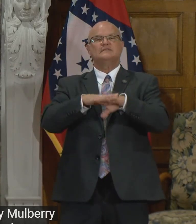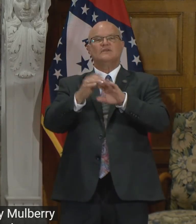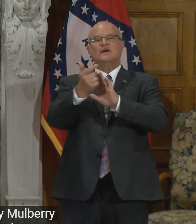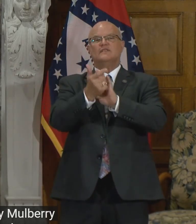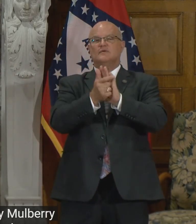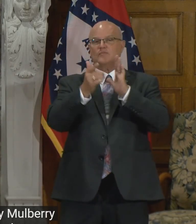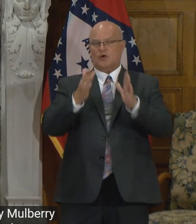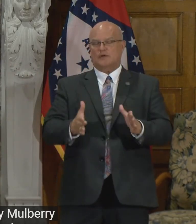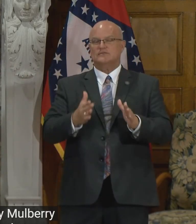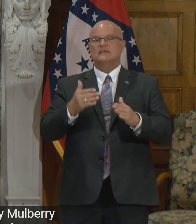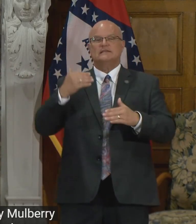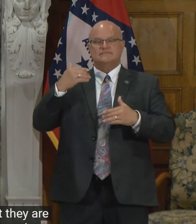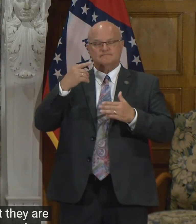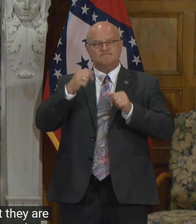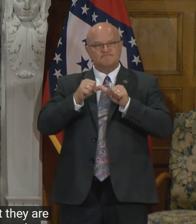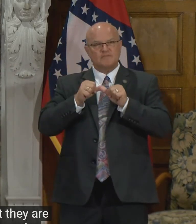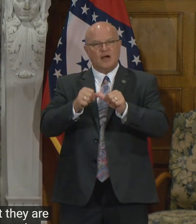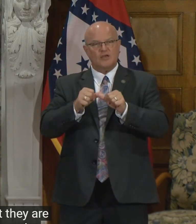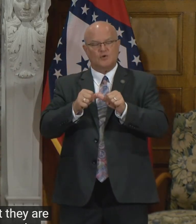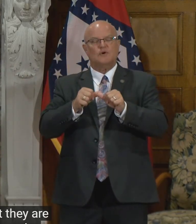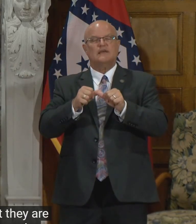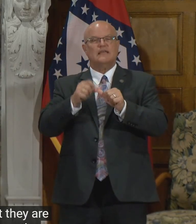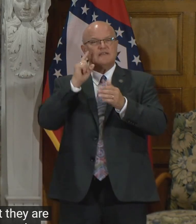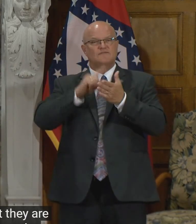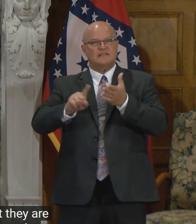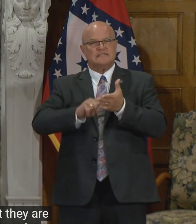it's an ongoing investigation. Whether or not that the body Cam footage will be released.